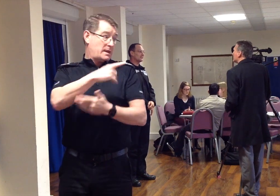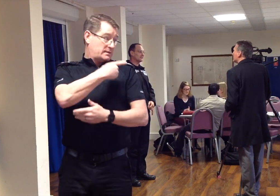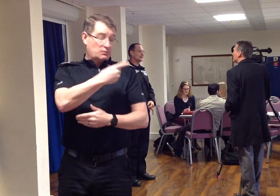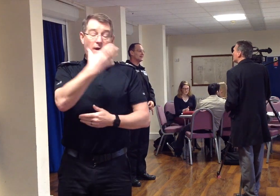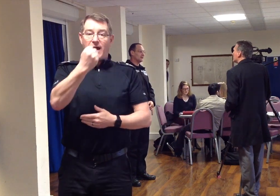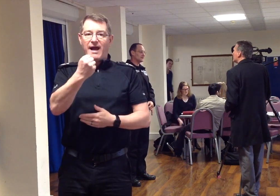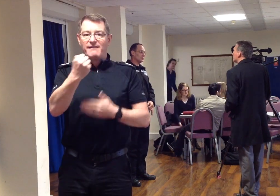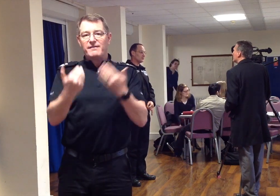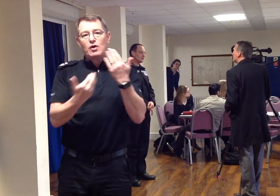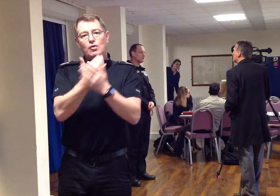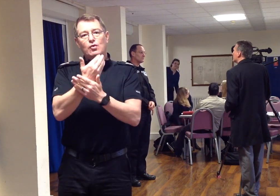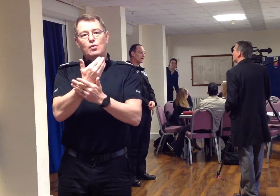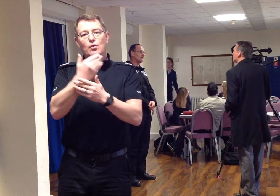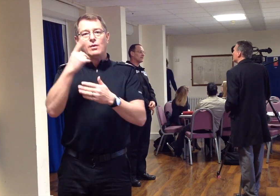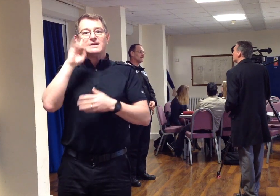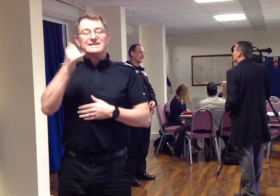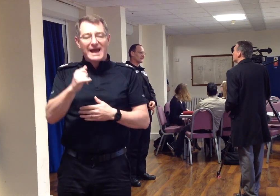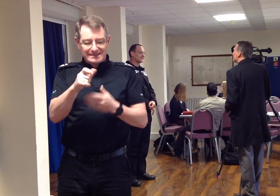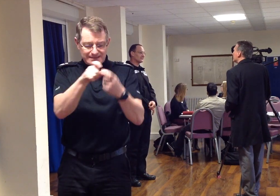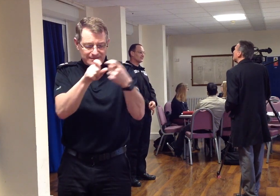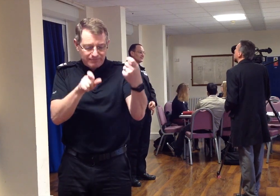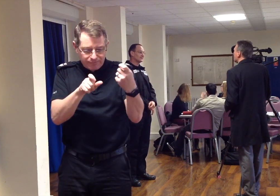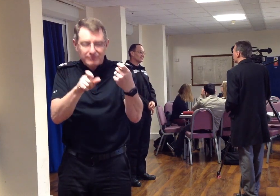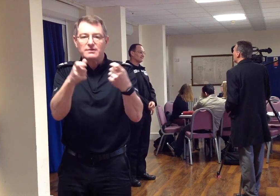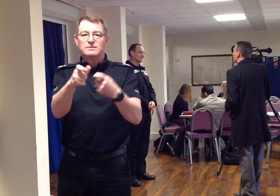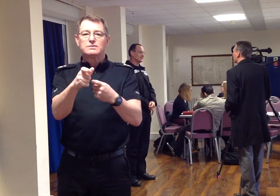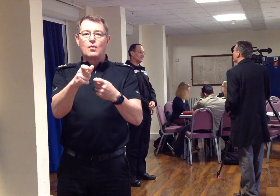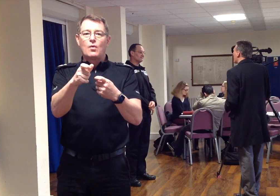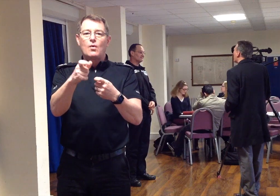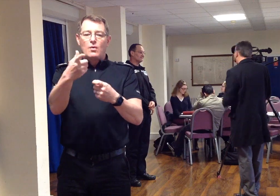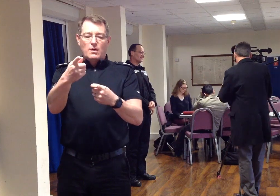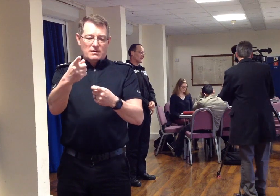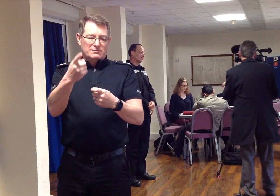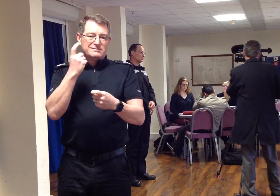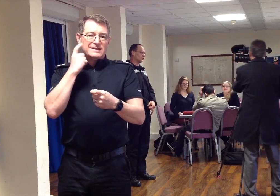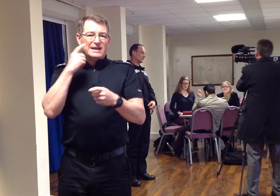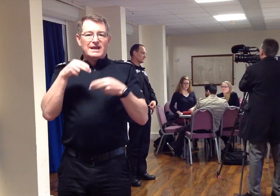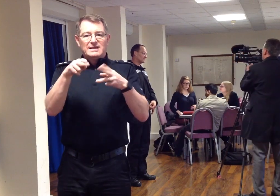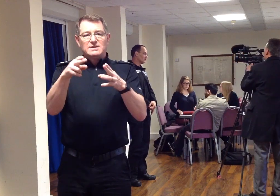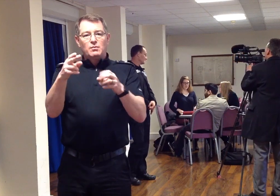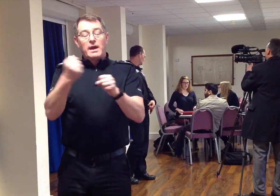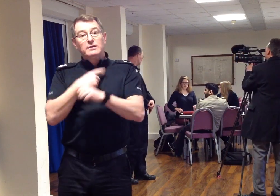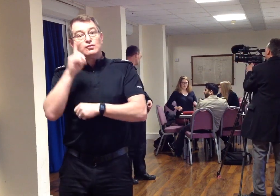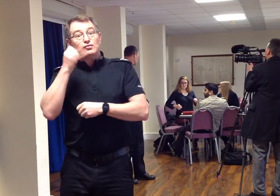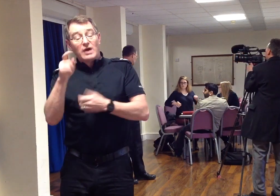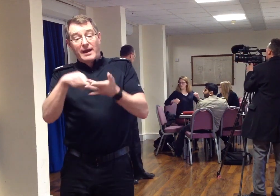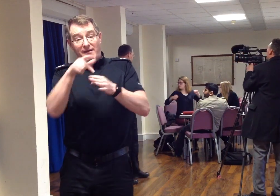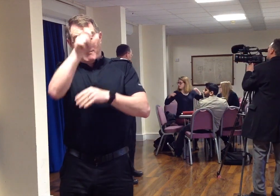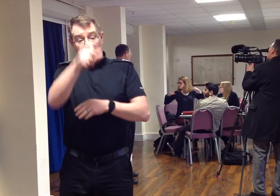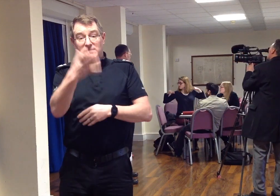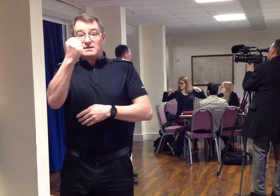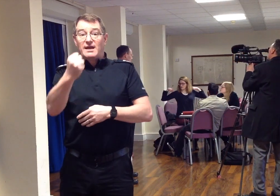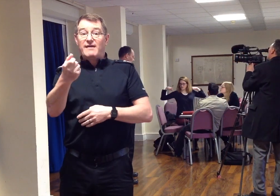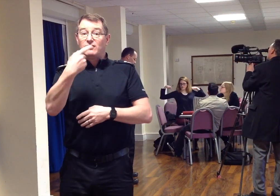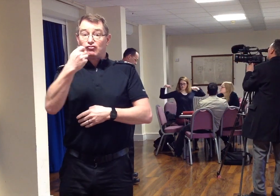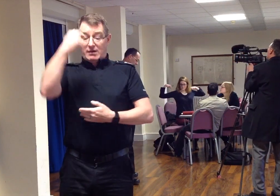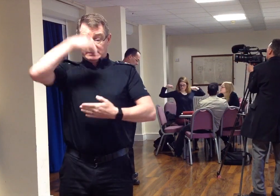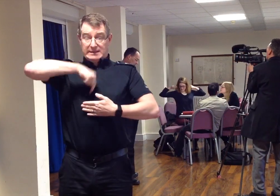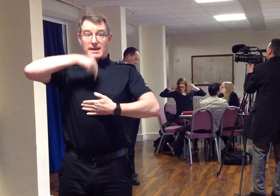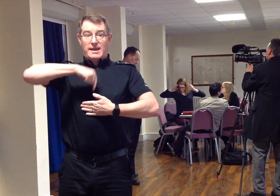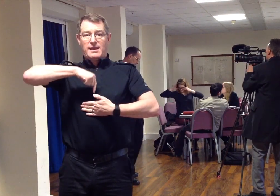with new test equipment to easily show if the person has drugs in their body.